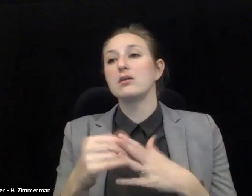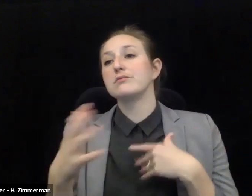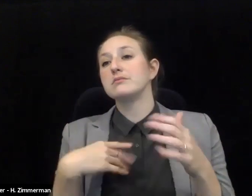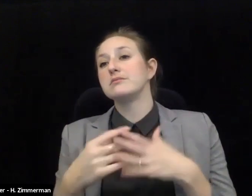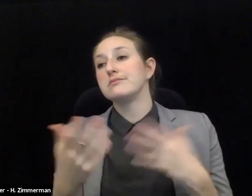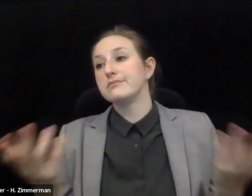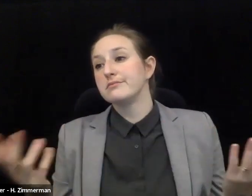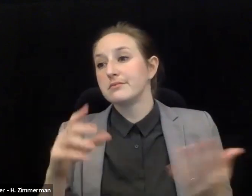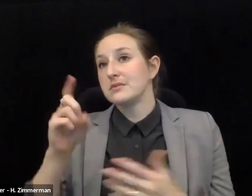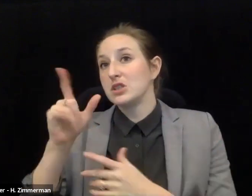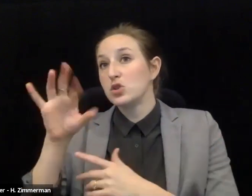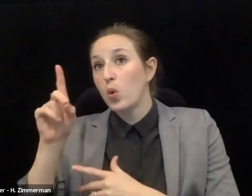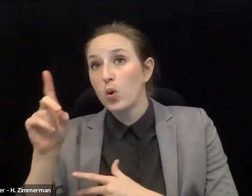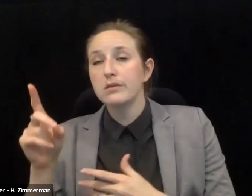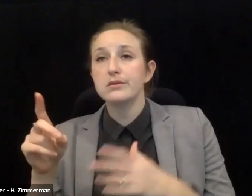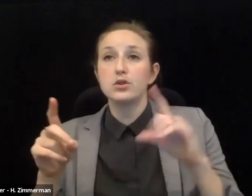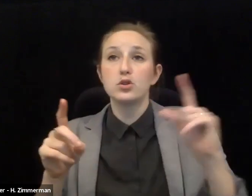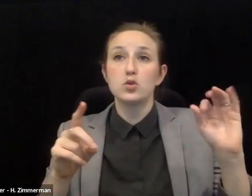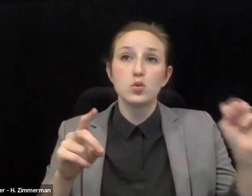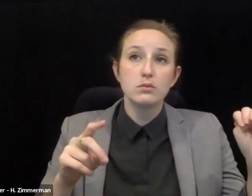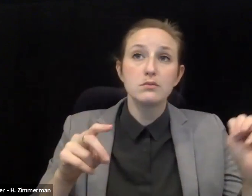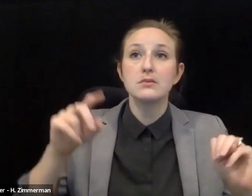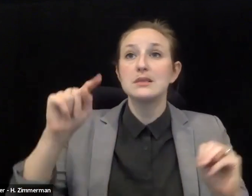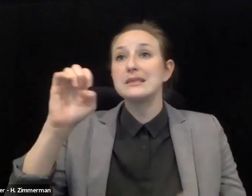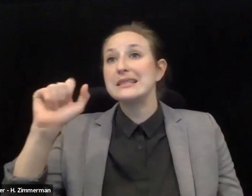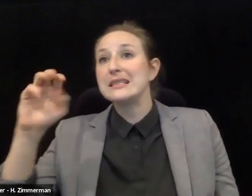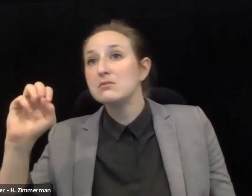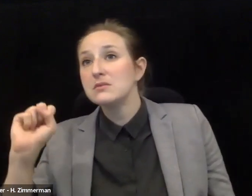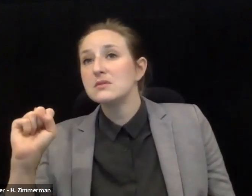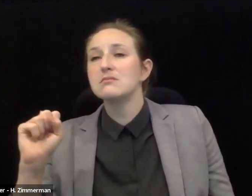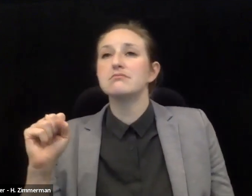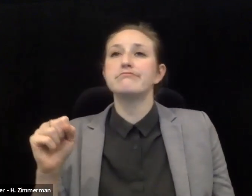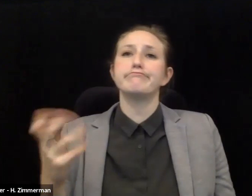discord or things like zoom, teams on and other sites that we use,